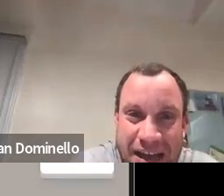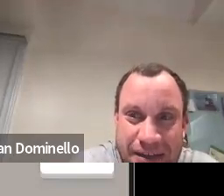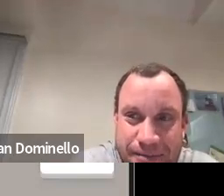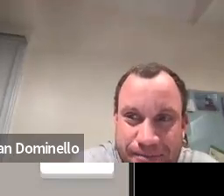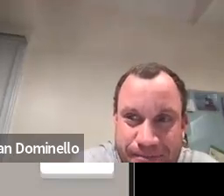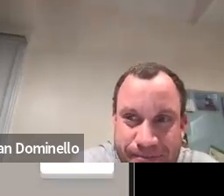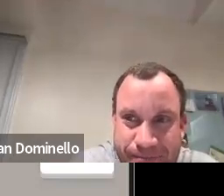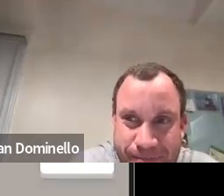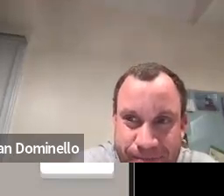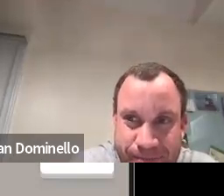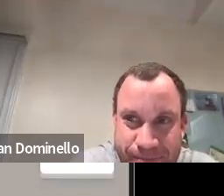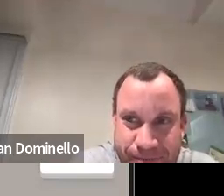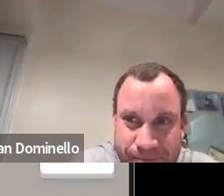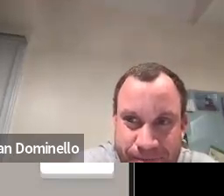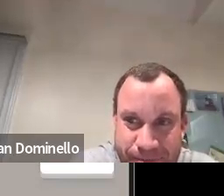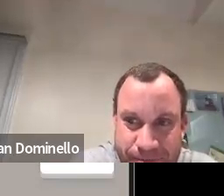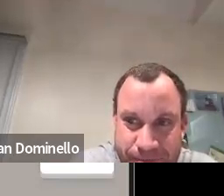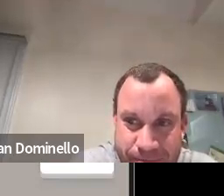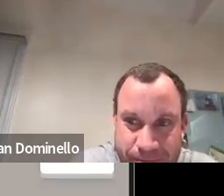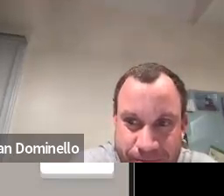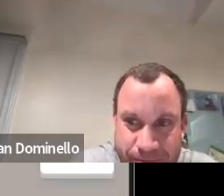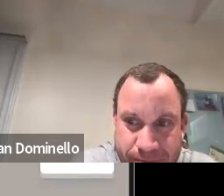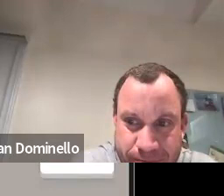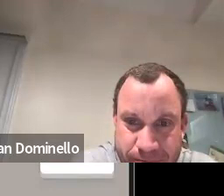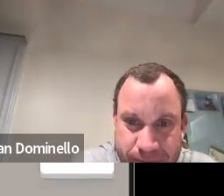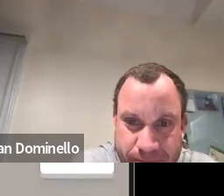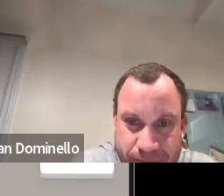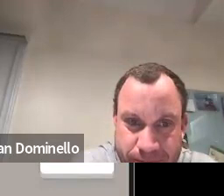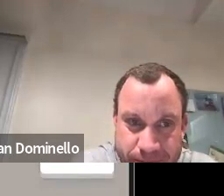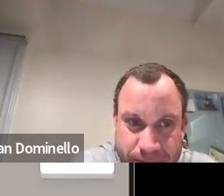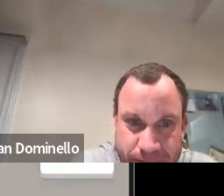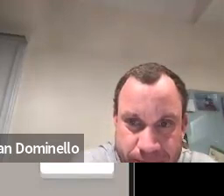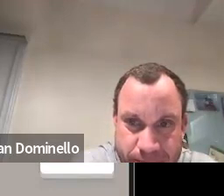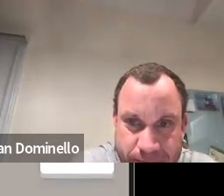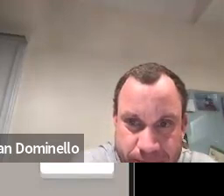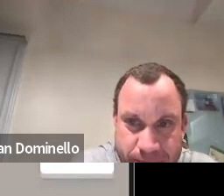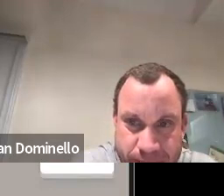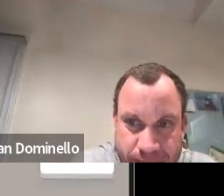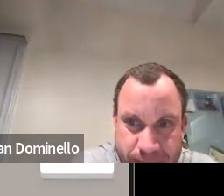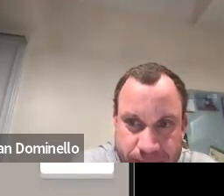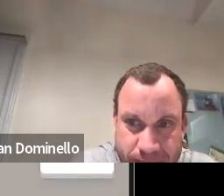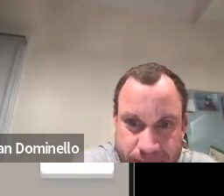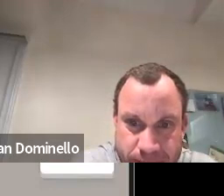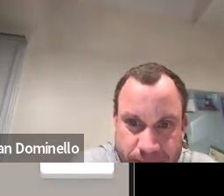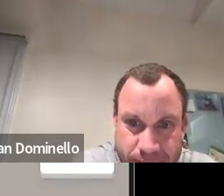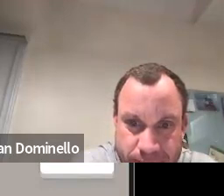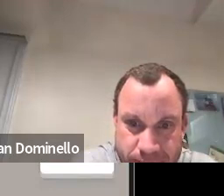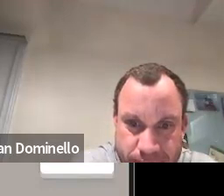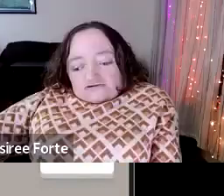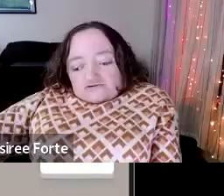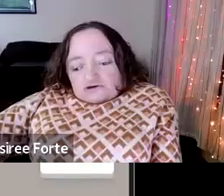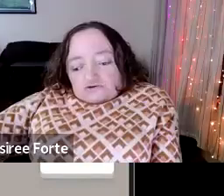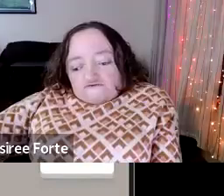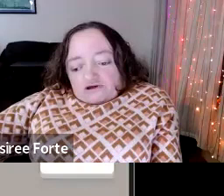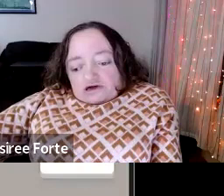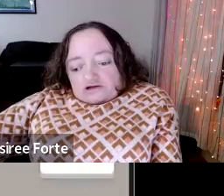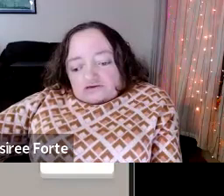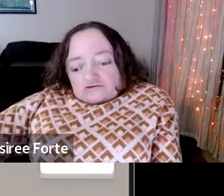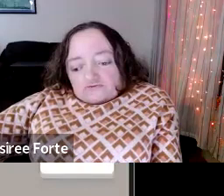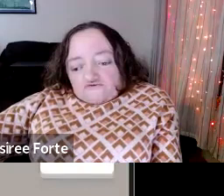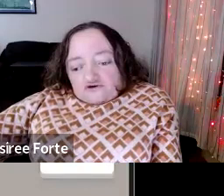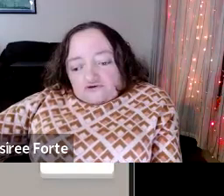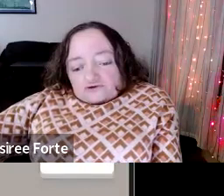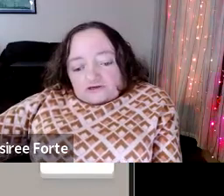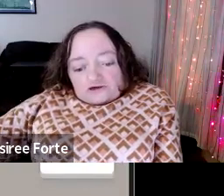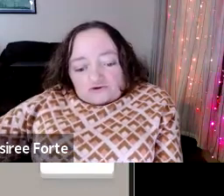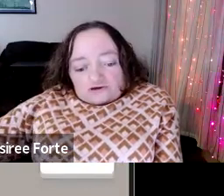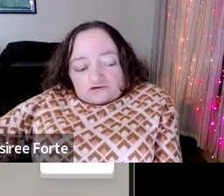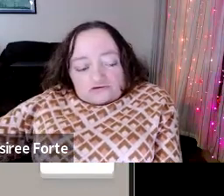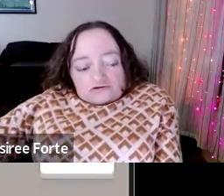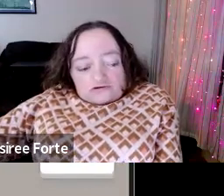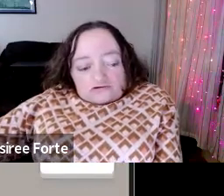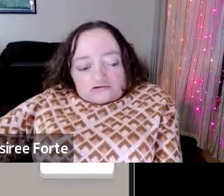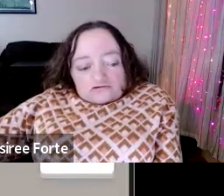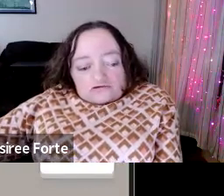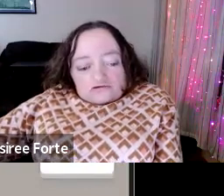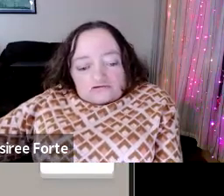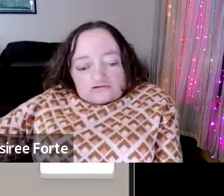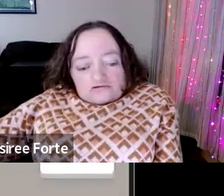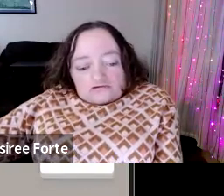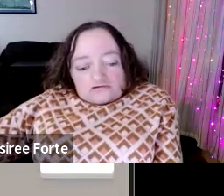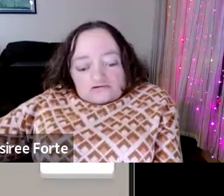: You are right.